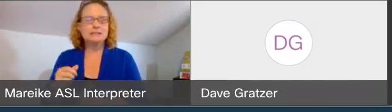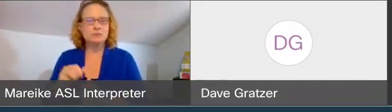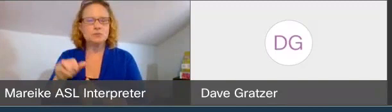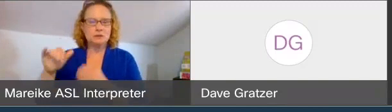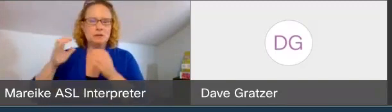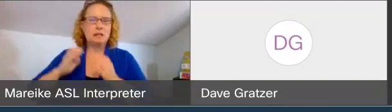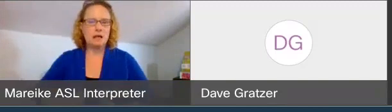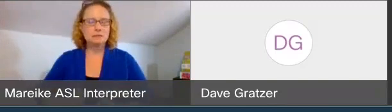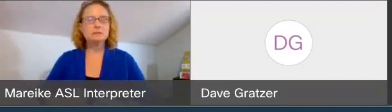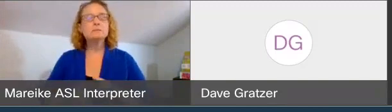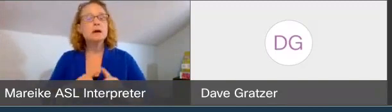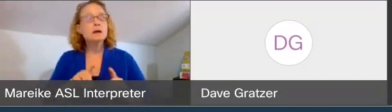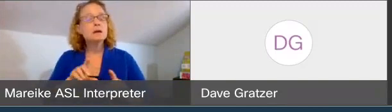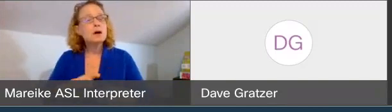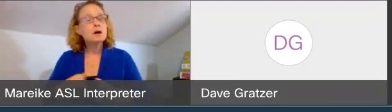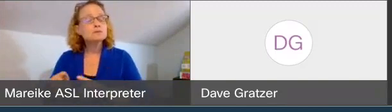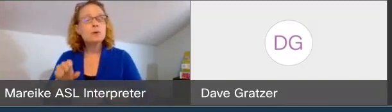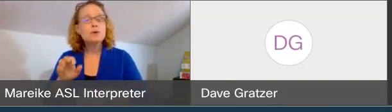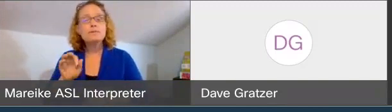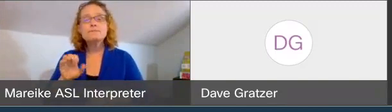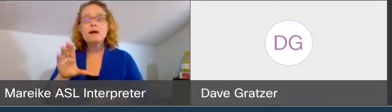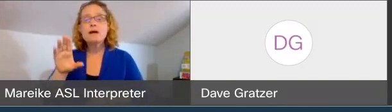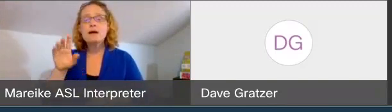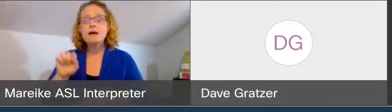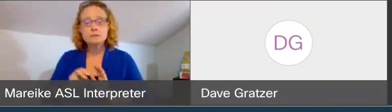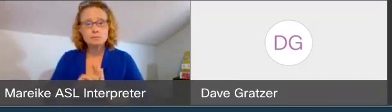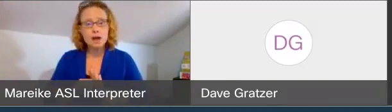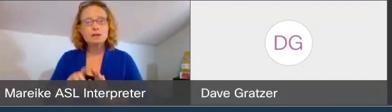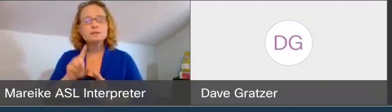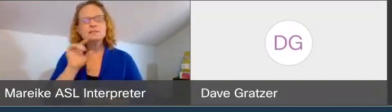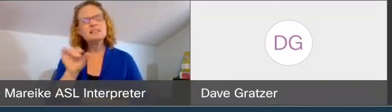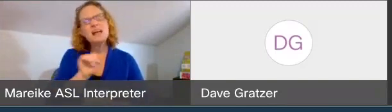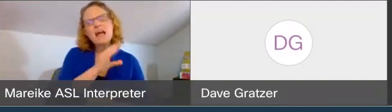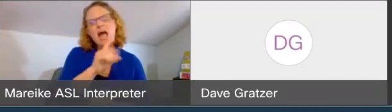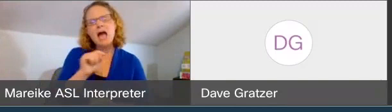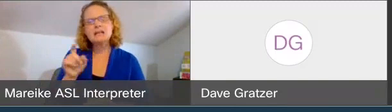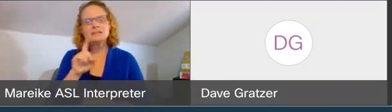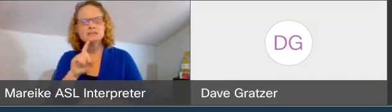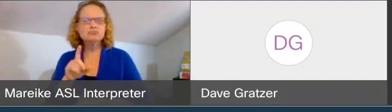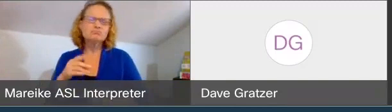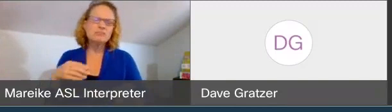I will say that the FACT model is like ACT is designed to be quite flexible. So I think there